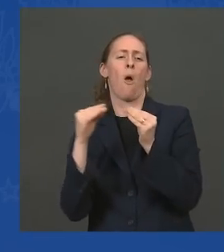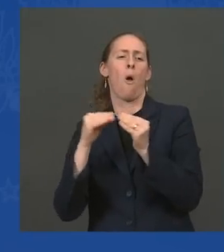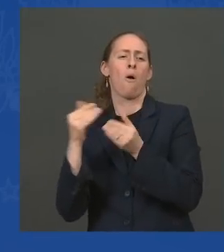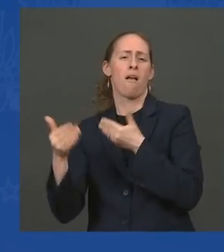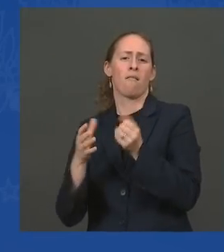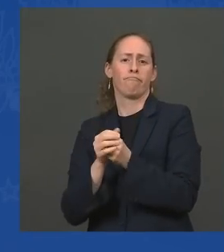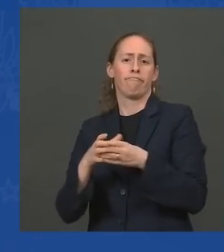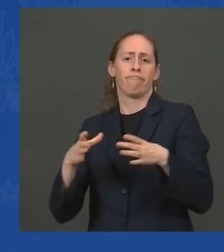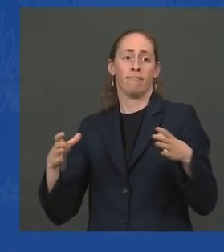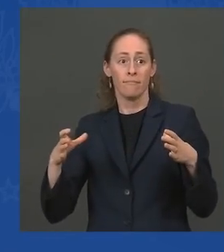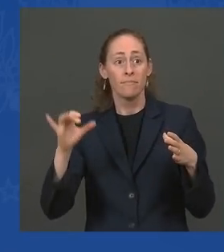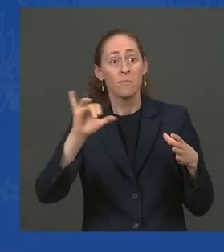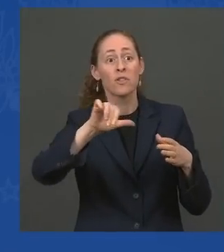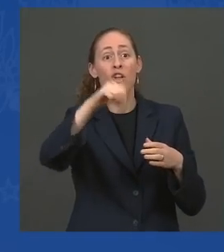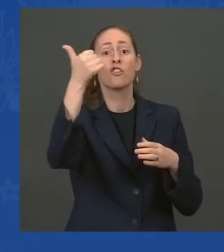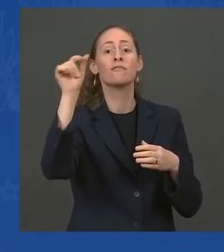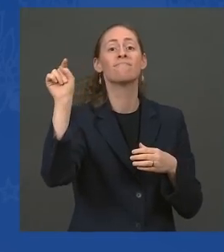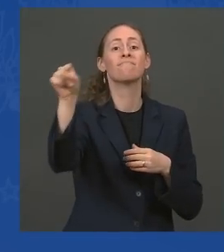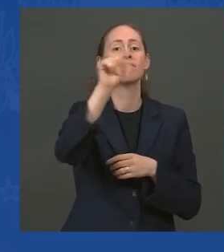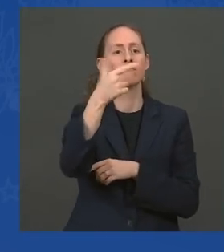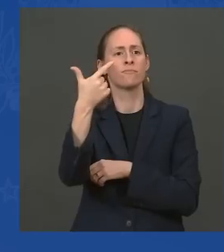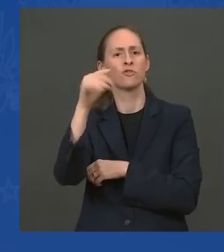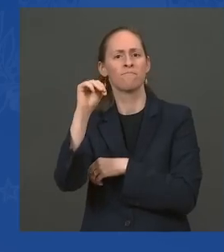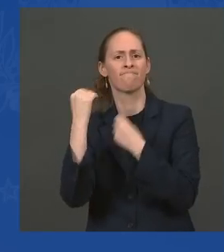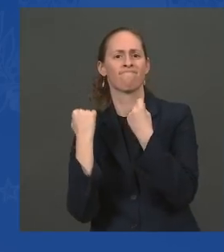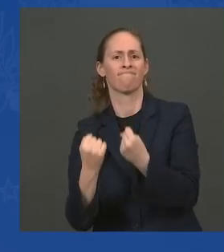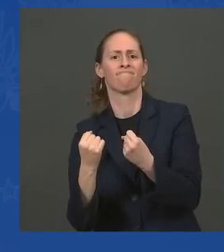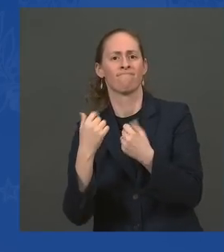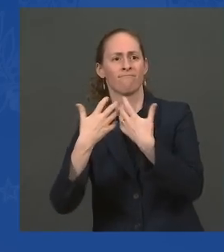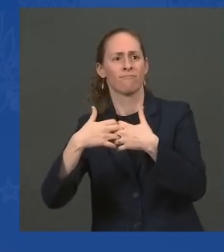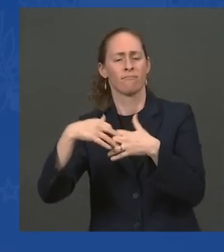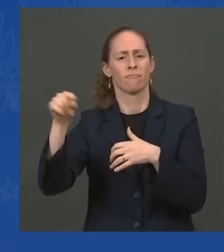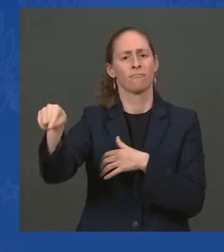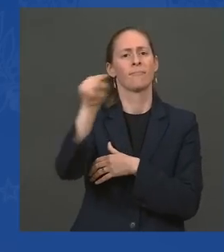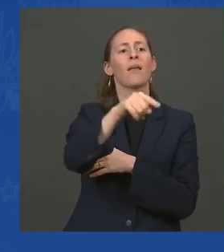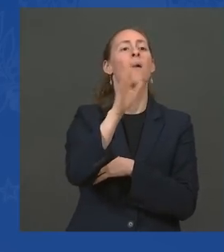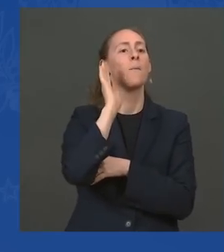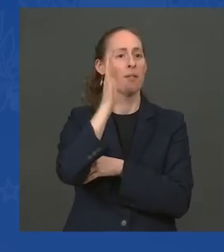that will be transformed to support the production of full electric vehicles.